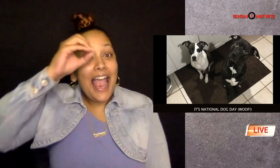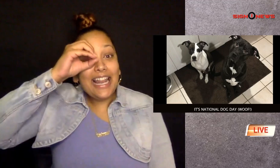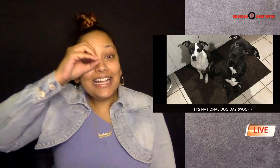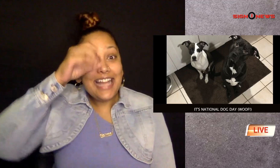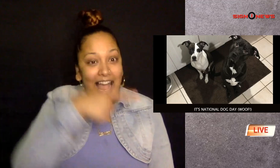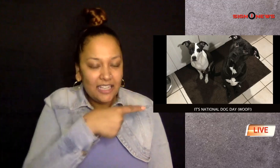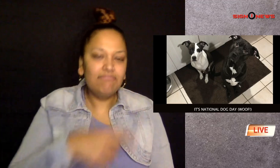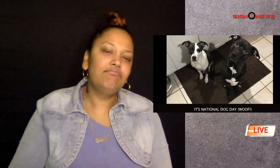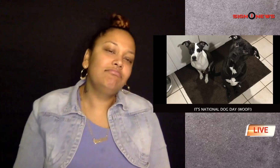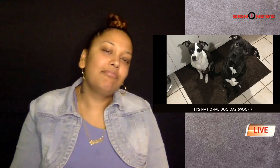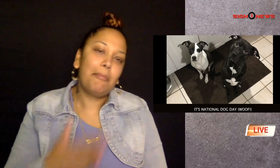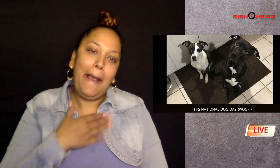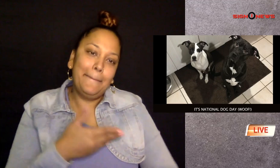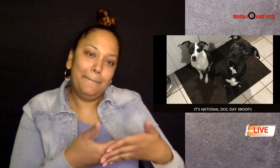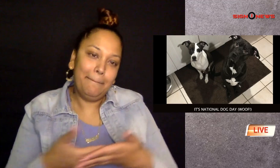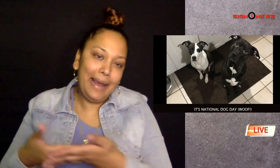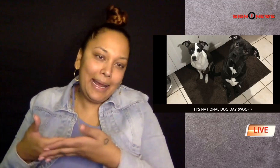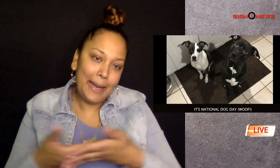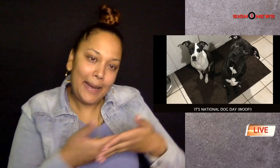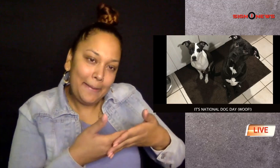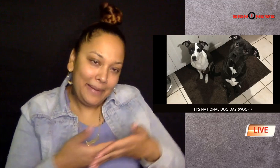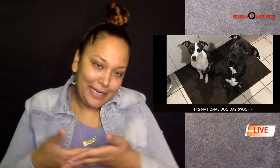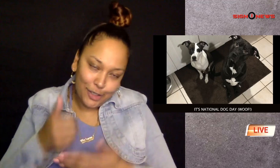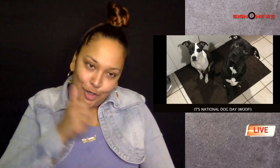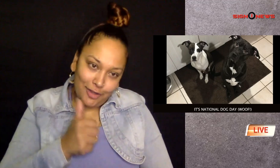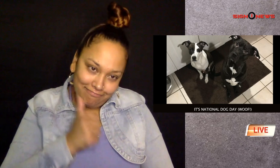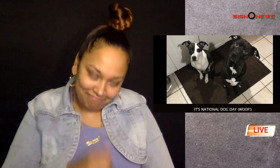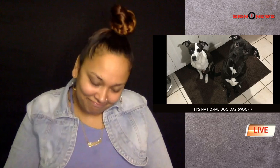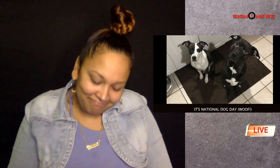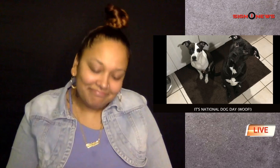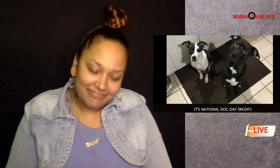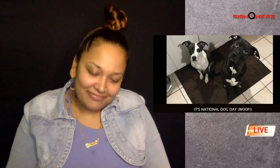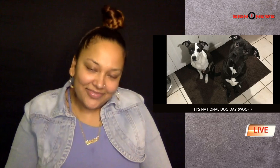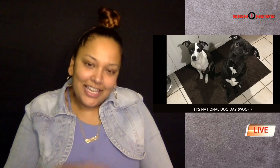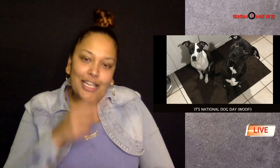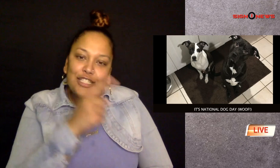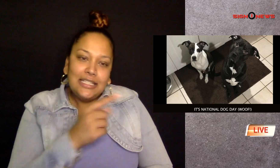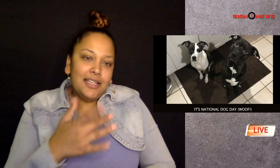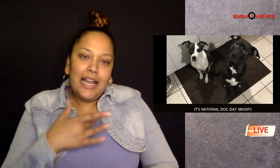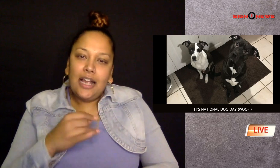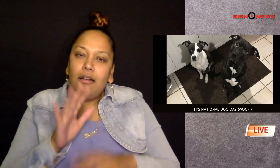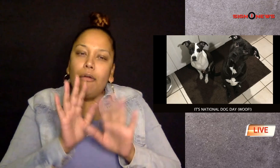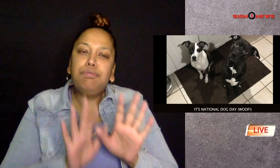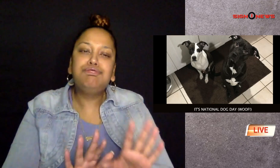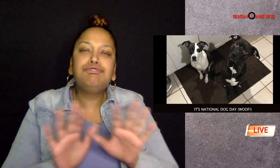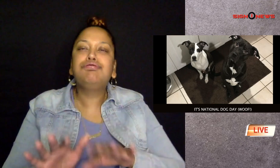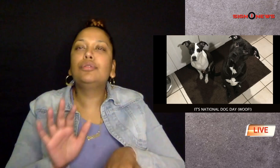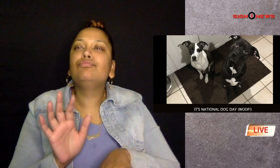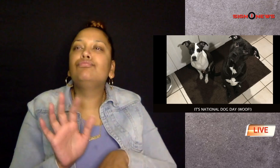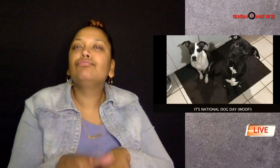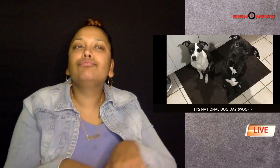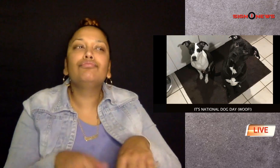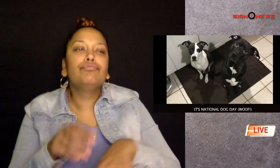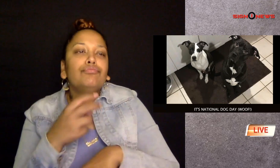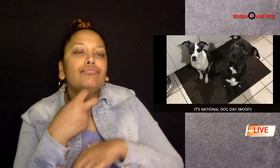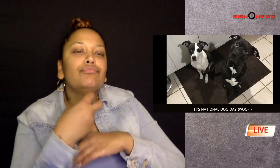Aaliyah is my baby too my baby girl she's very calm and reserved and just